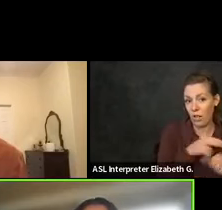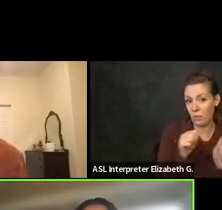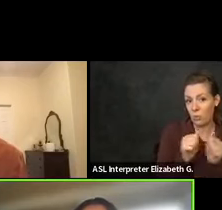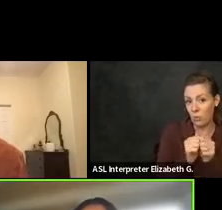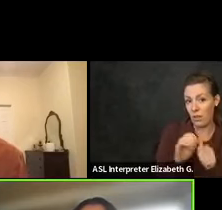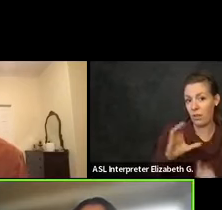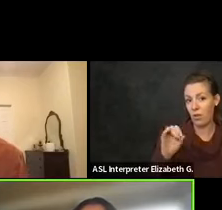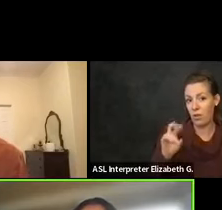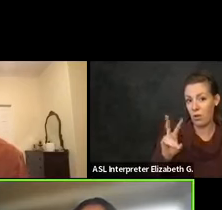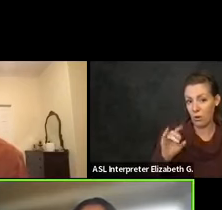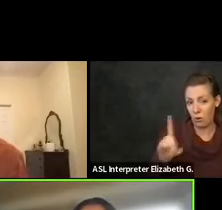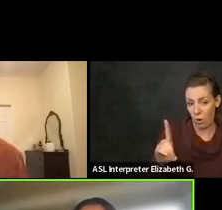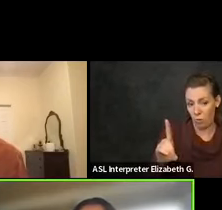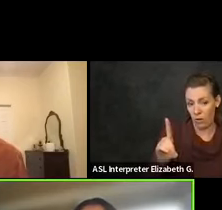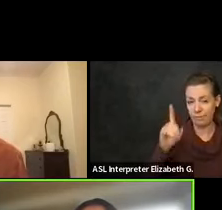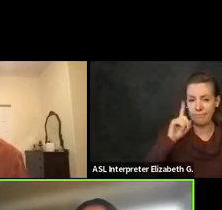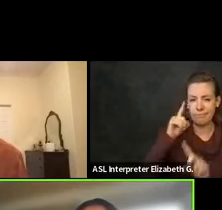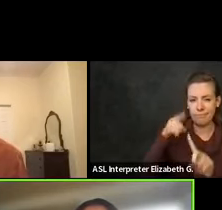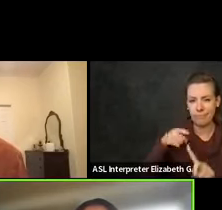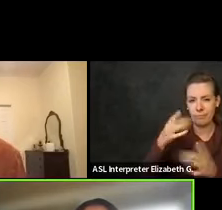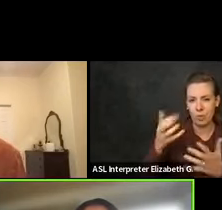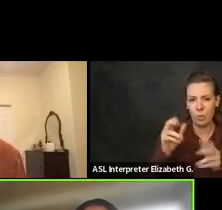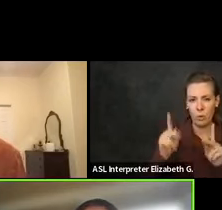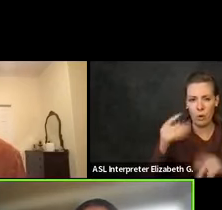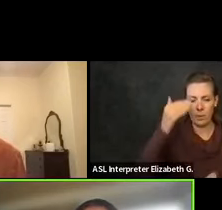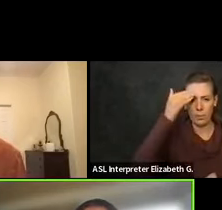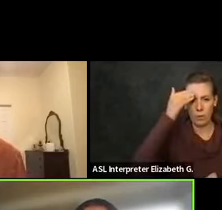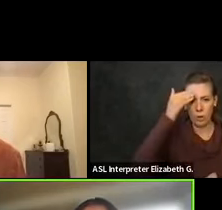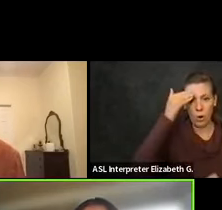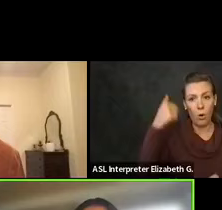The main thing we want people to know is that while we're in a better place this